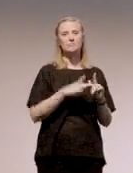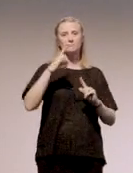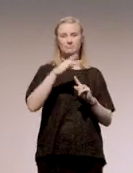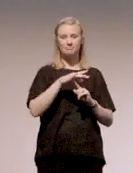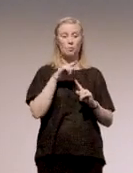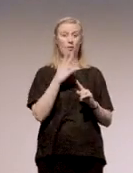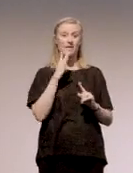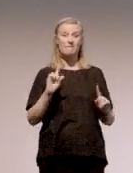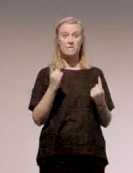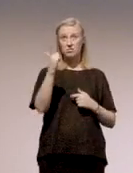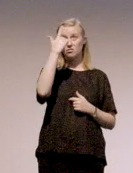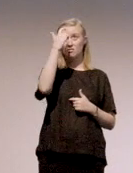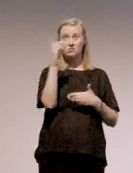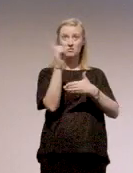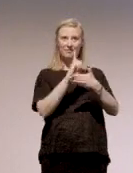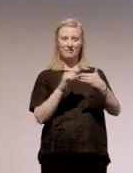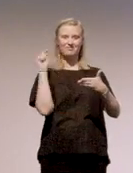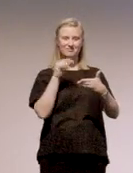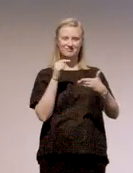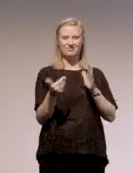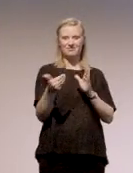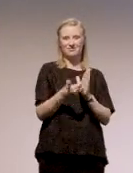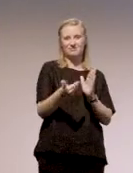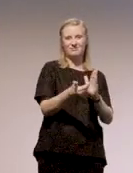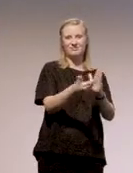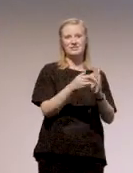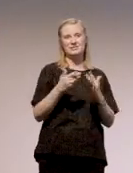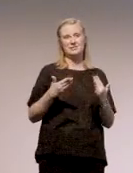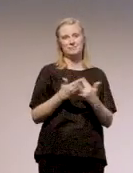level, not as an afterthought, it was an opportunity that was too good to be true.